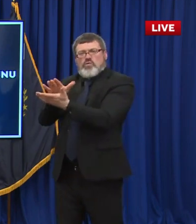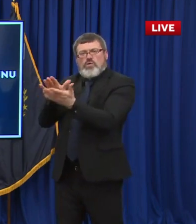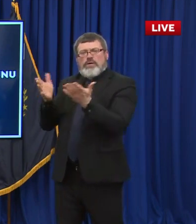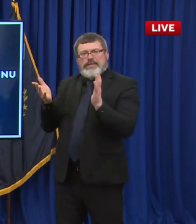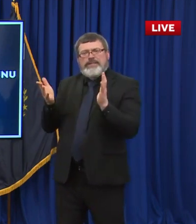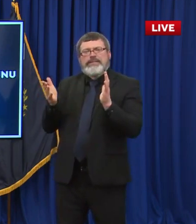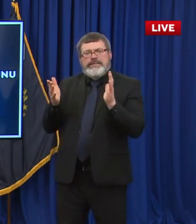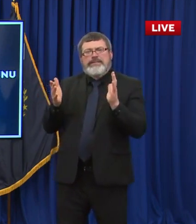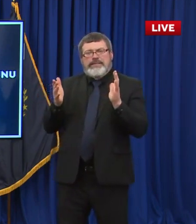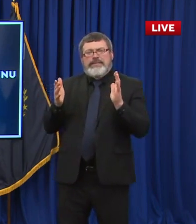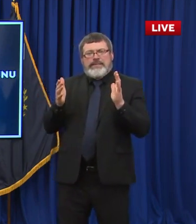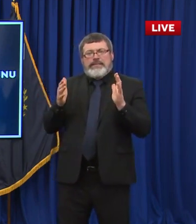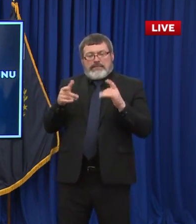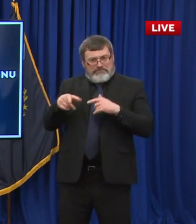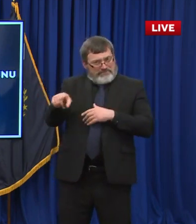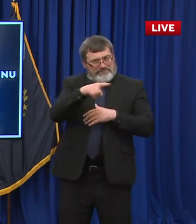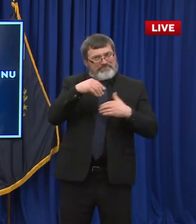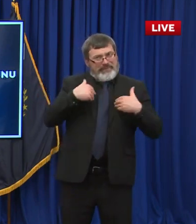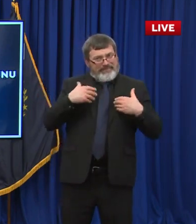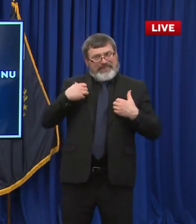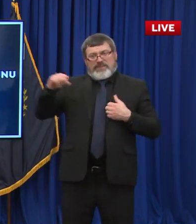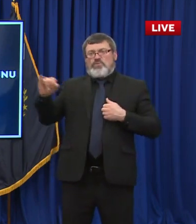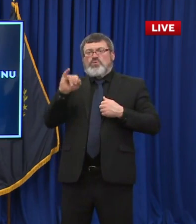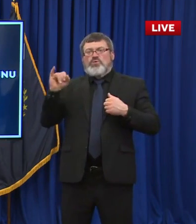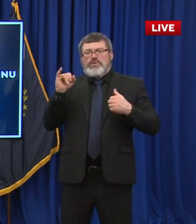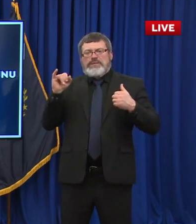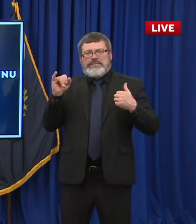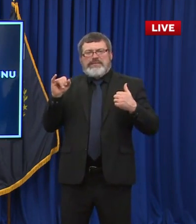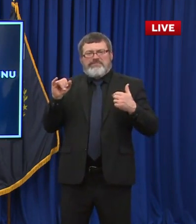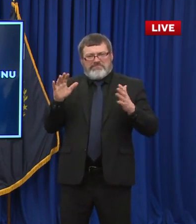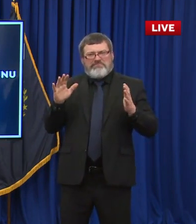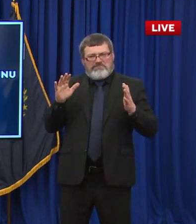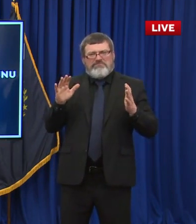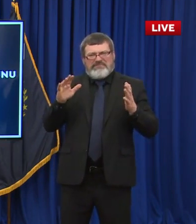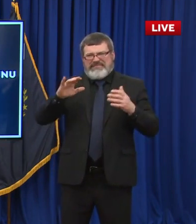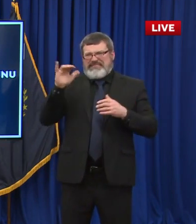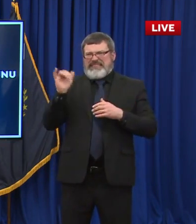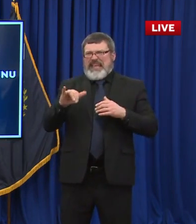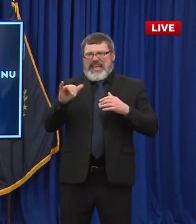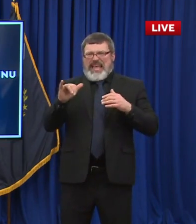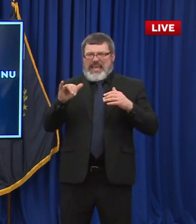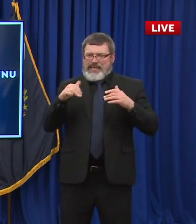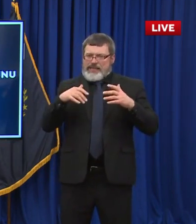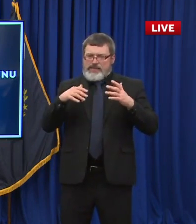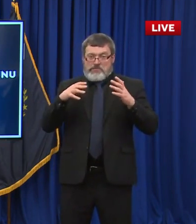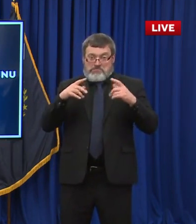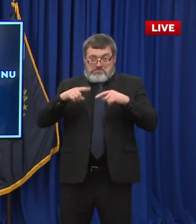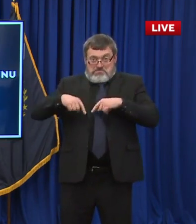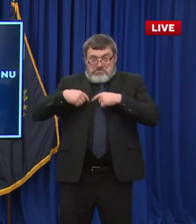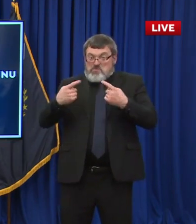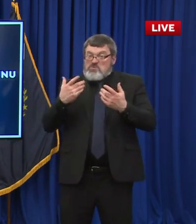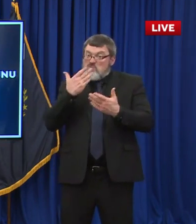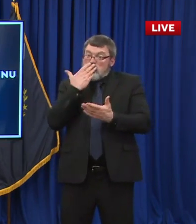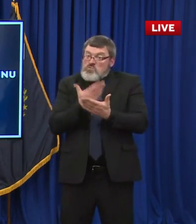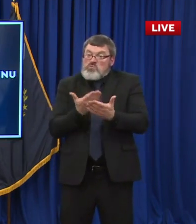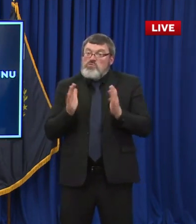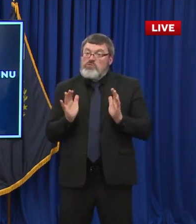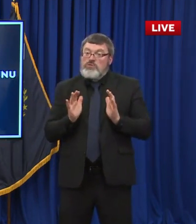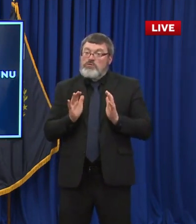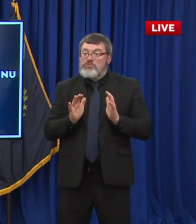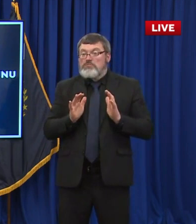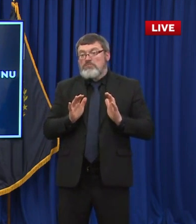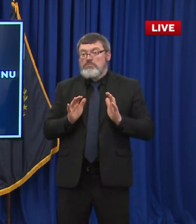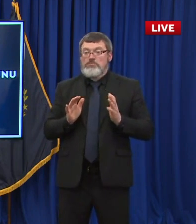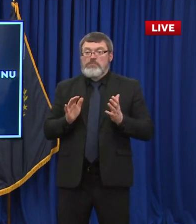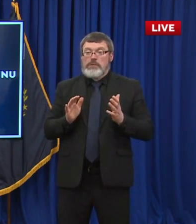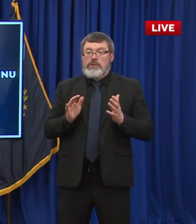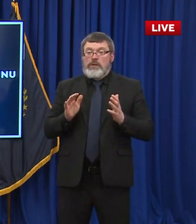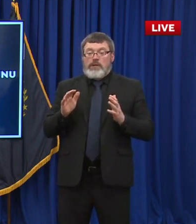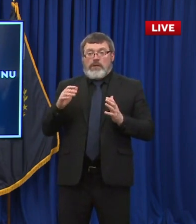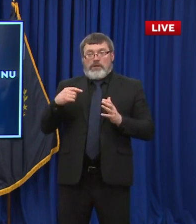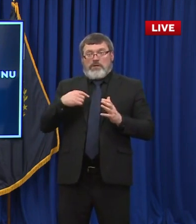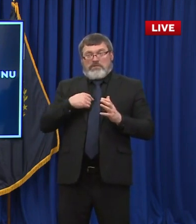PEOPLE OFF UNEMPLOYMENT AND MEDICAID, KEEPS PEOPLE IN PRIVATE HEALTH CARE SERVICES SO THEY CAN GET GOOD HEALTH CARE.